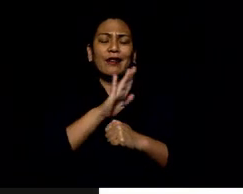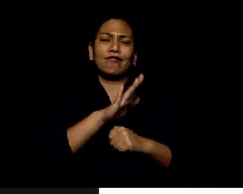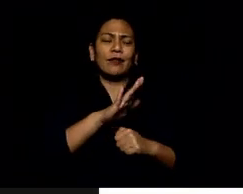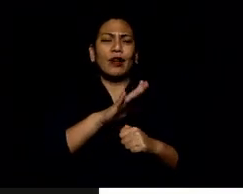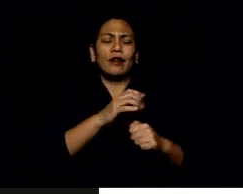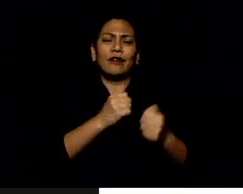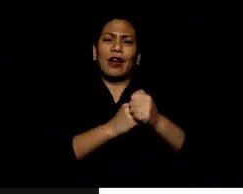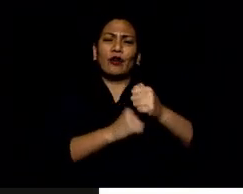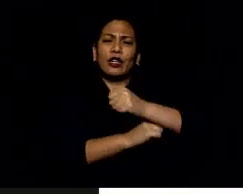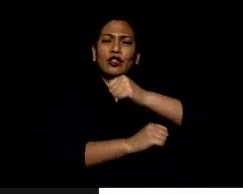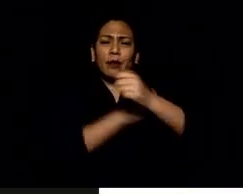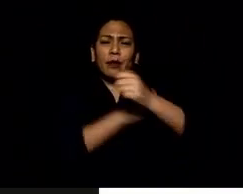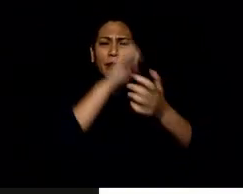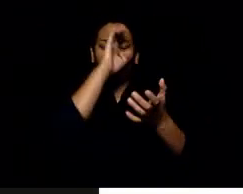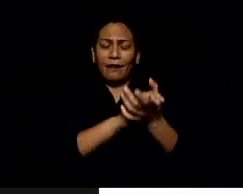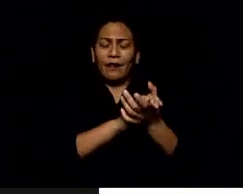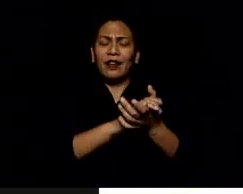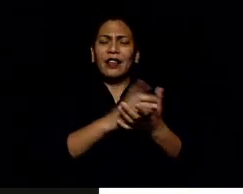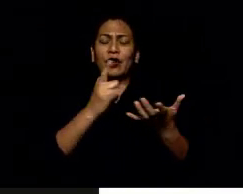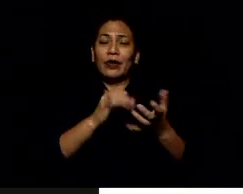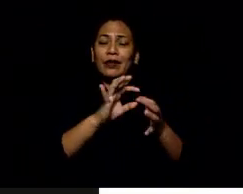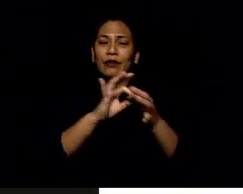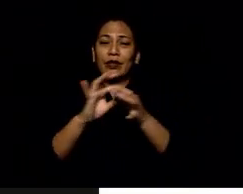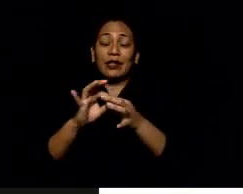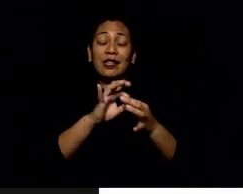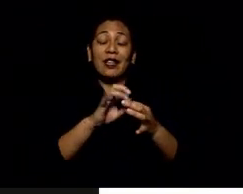First is that a healthy economy needs to grow, as I've discussed.